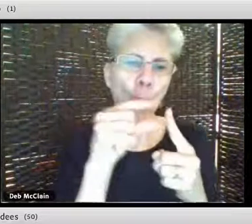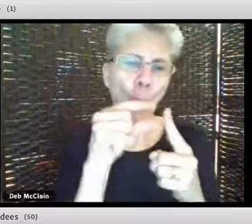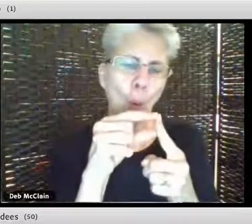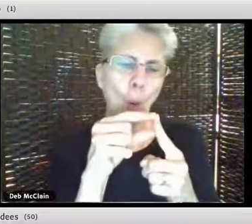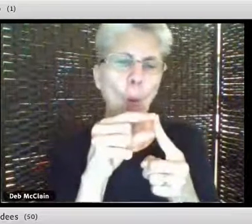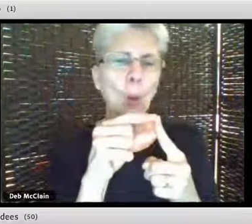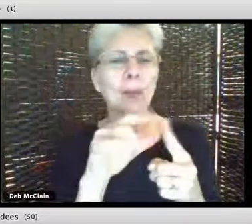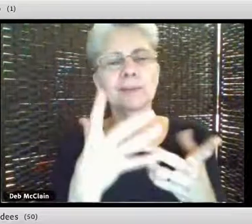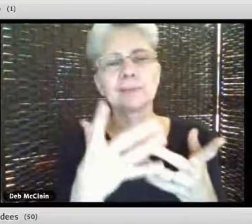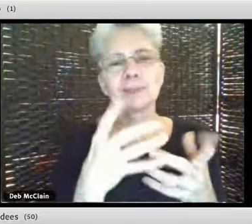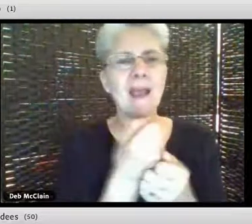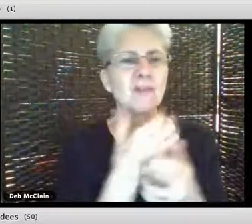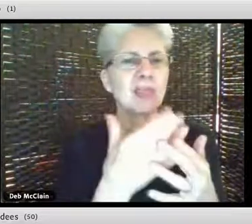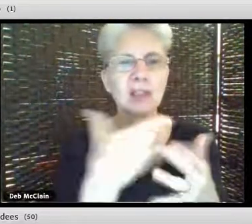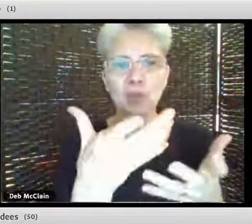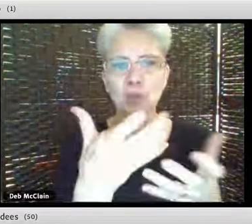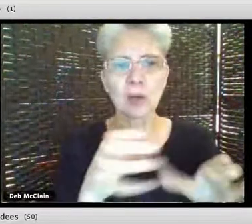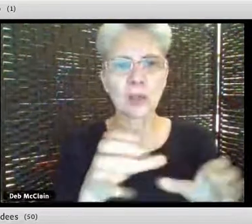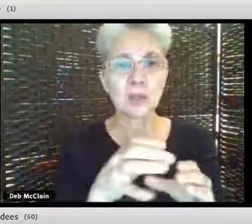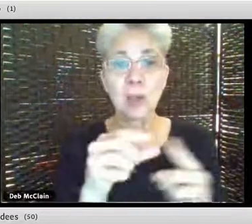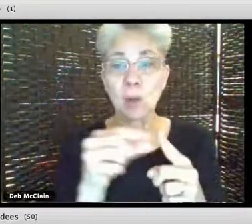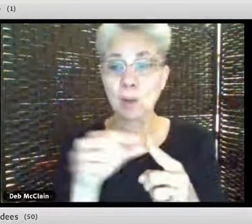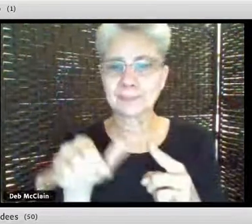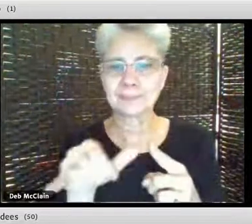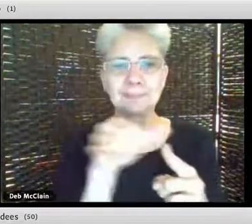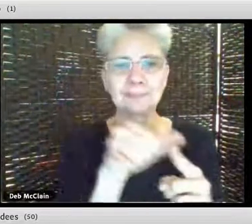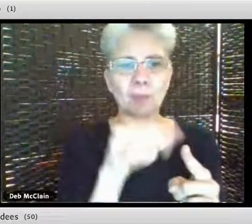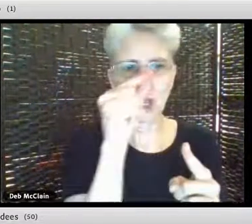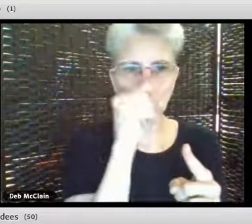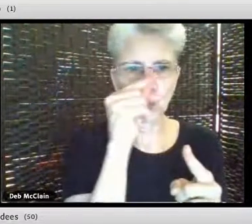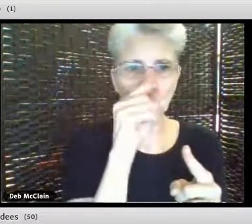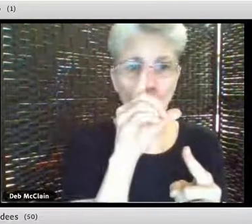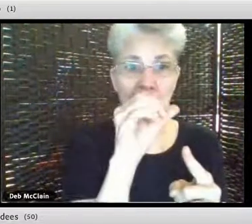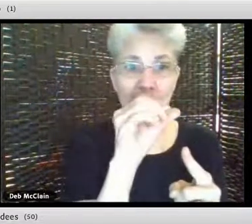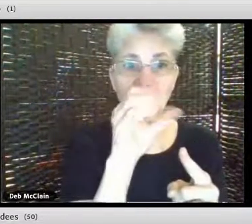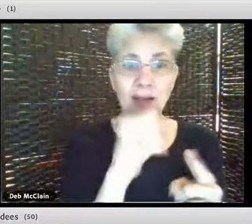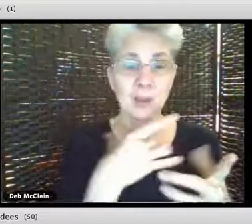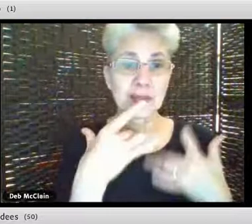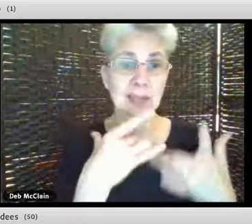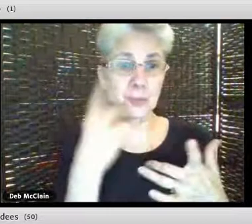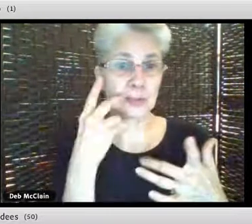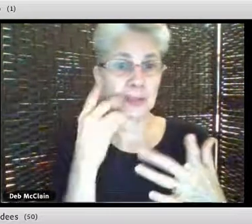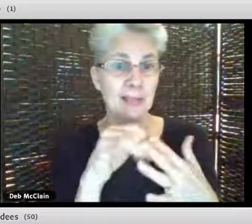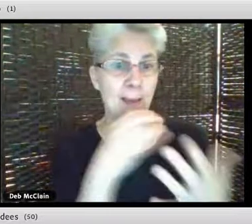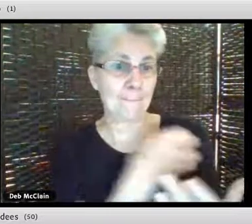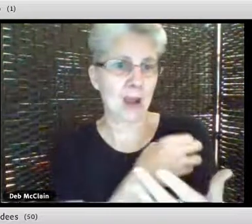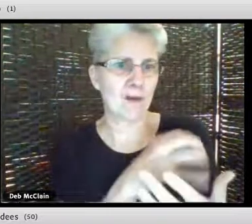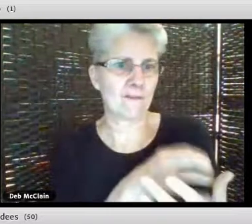So Google Docs is similar to Word. It can -- you can do -- Everything that you can do in Word,